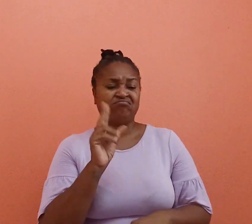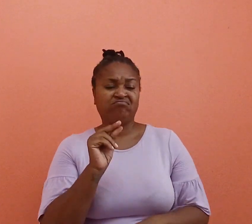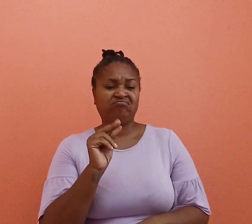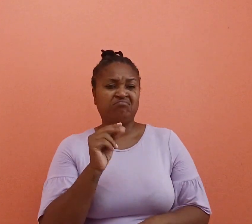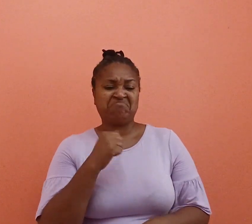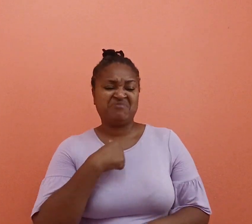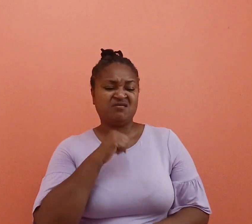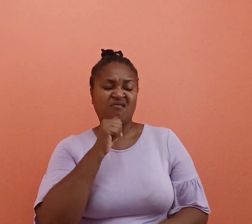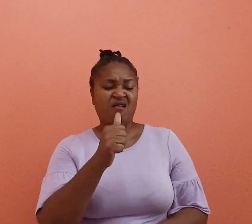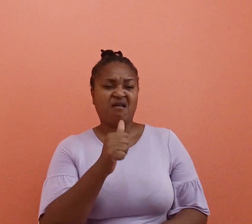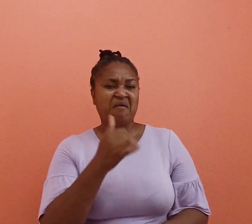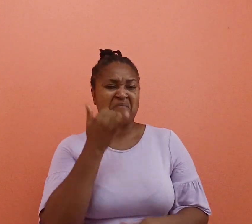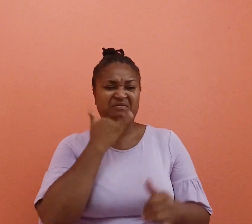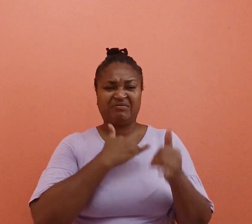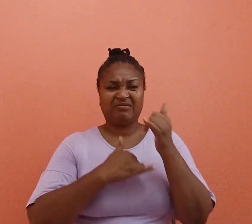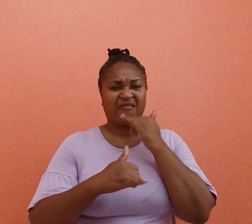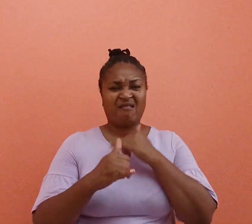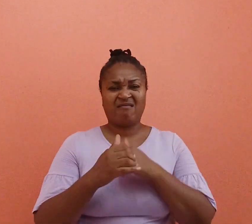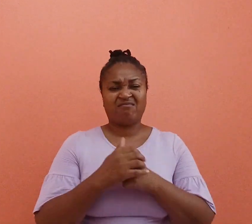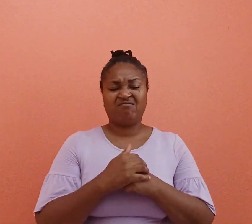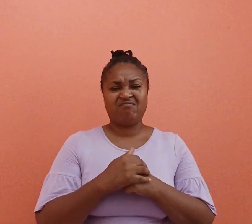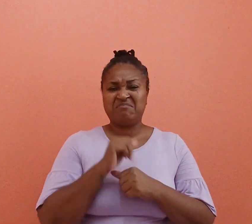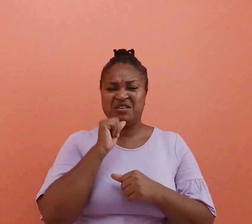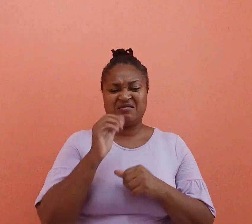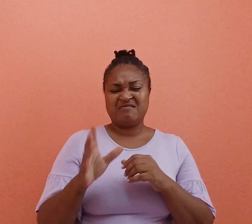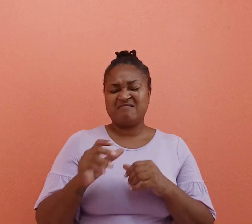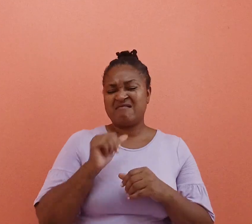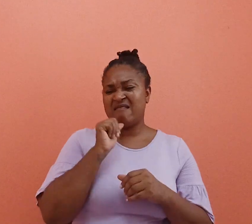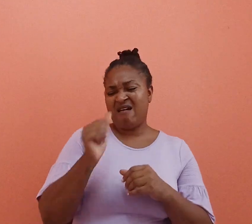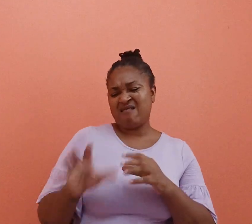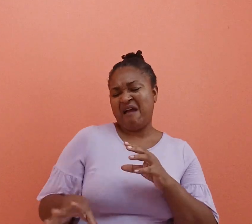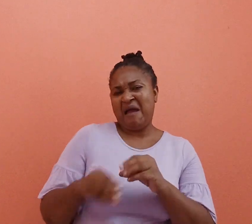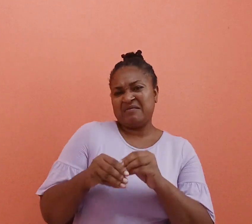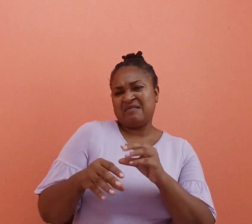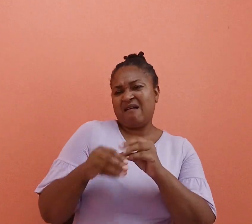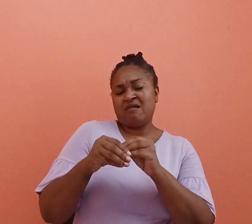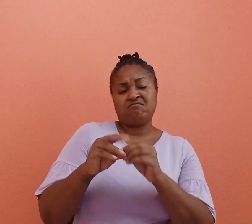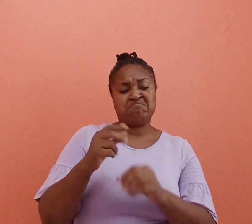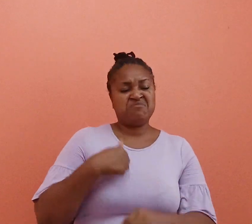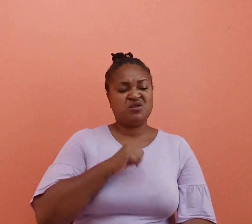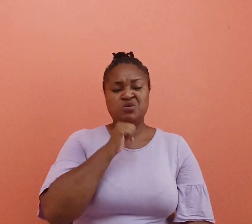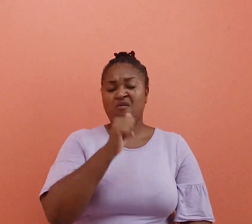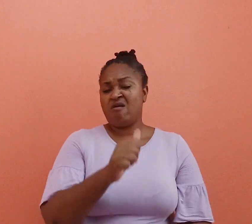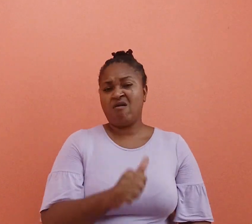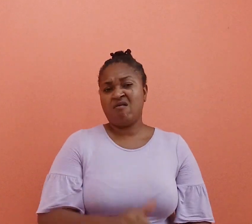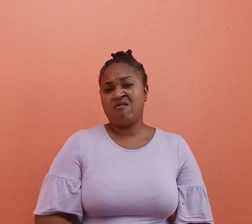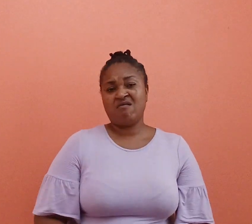I am not extra.